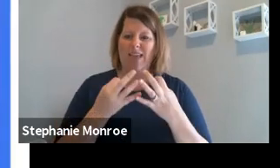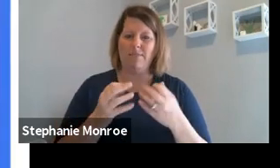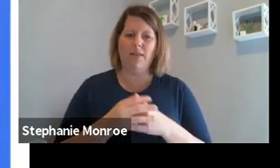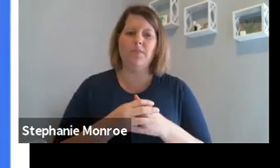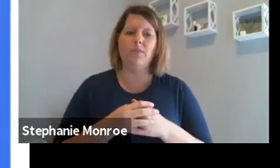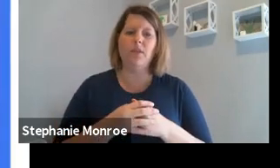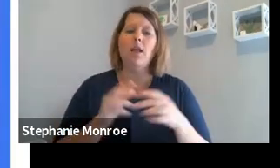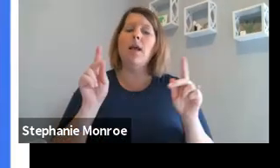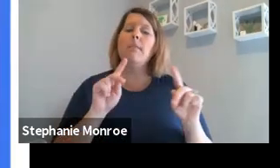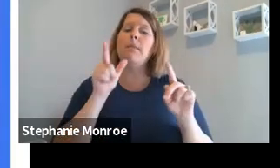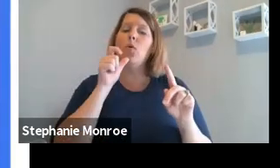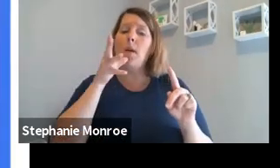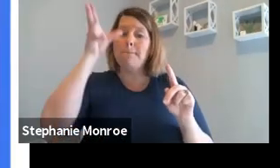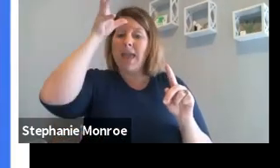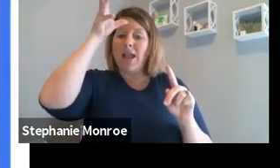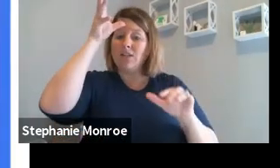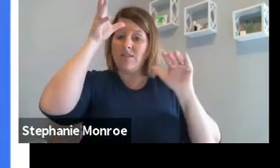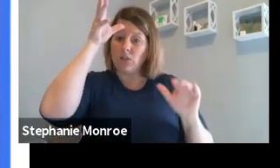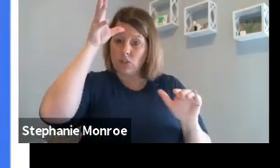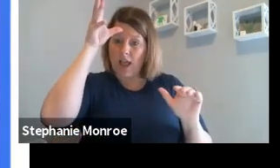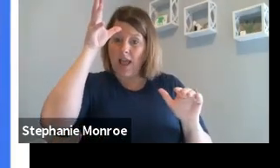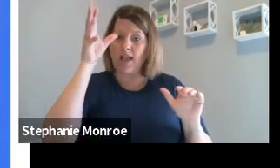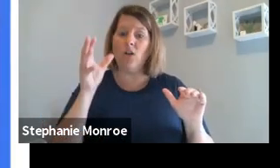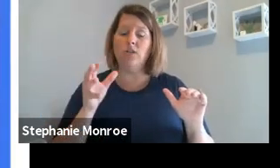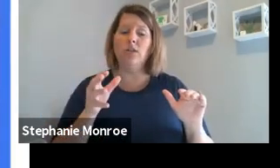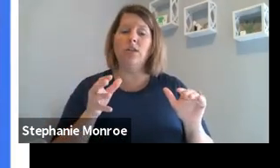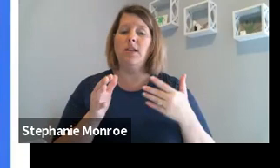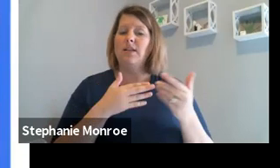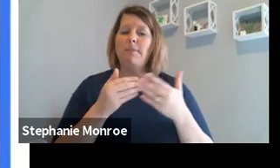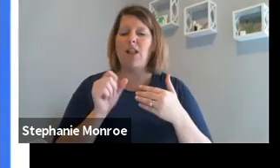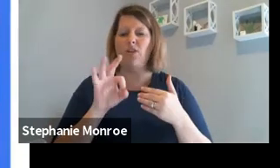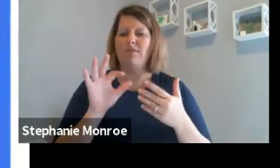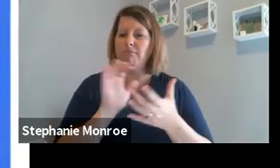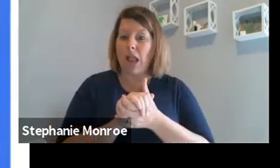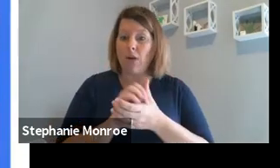Persons who are parents of a child in common regardless of whether they have been married or not.